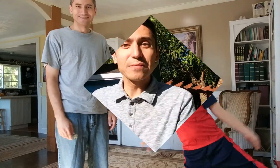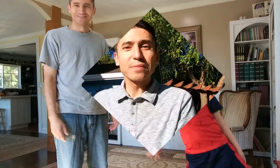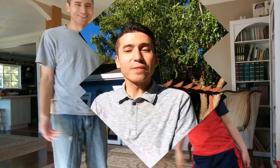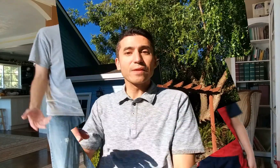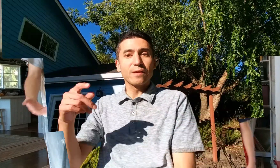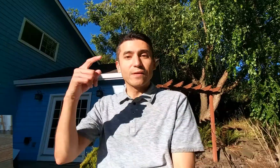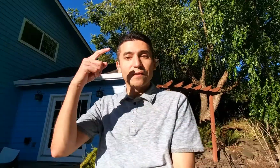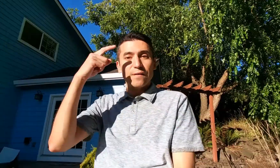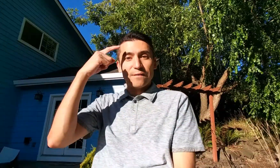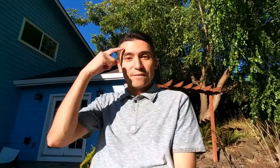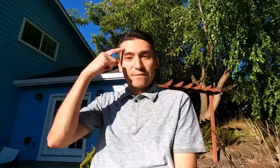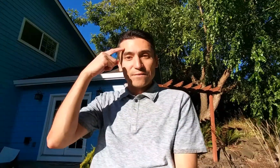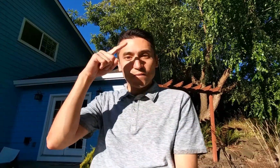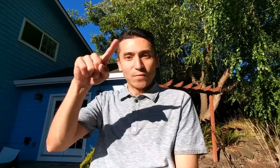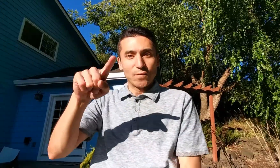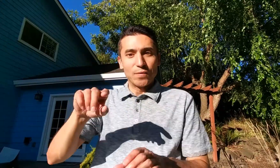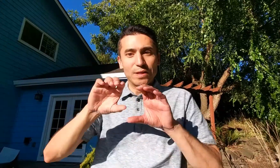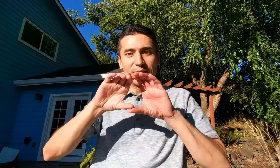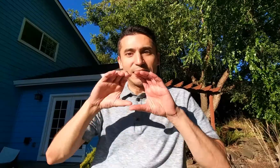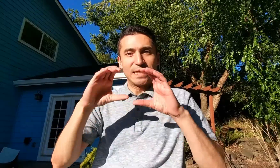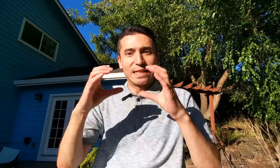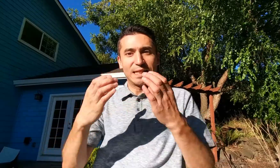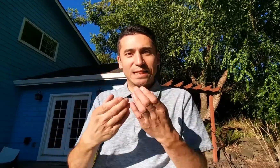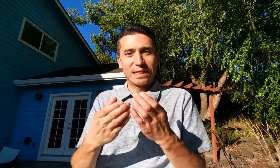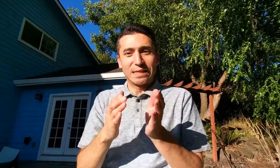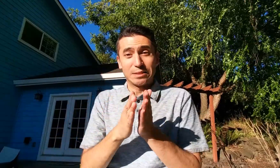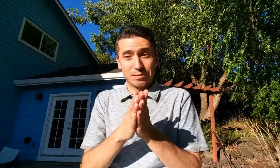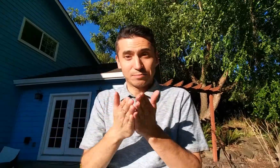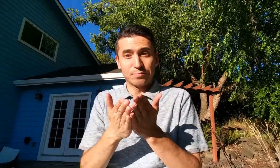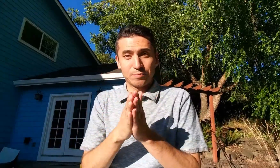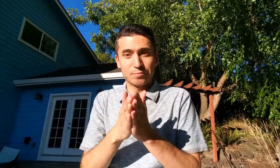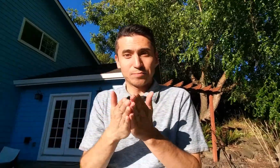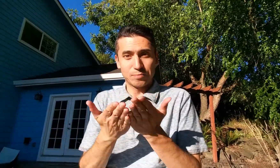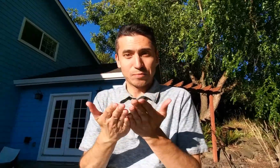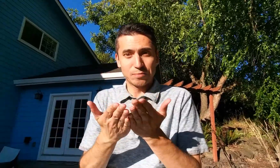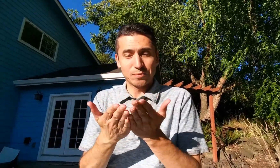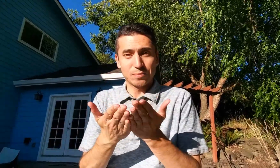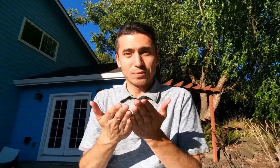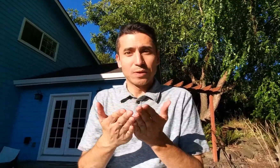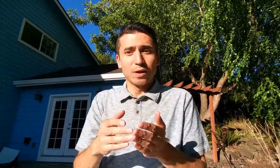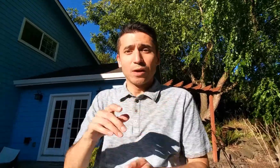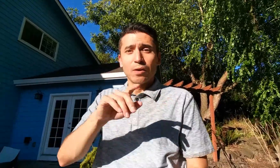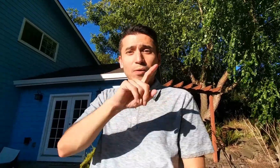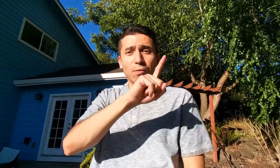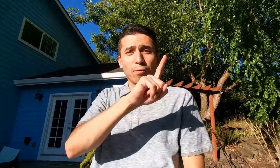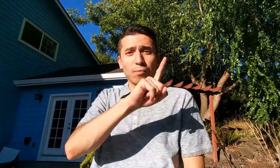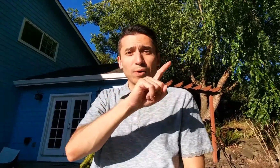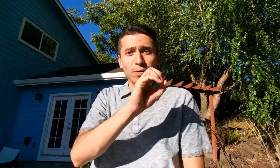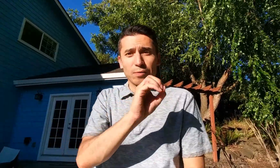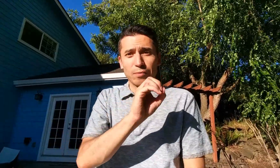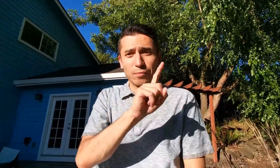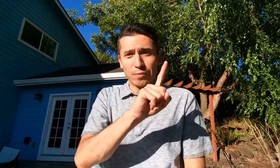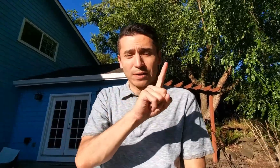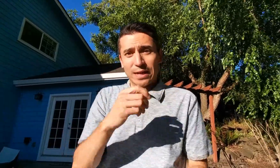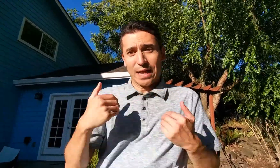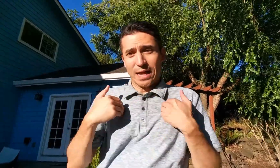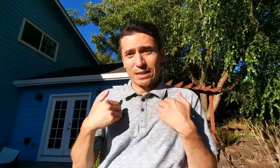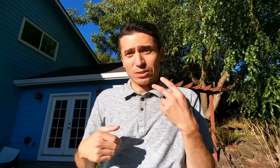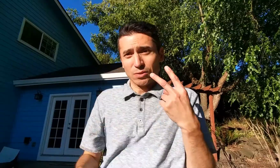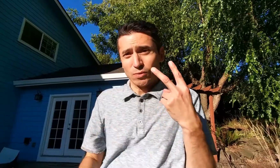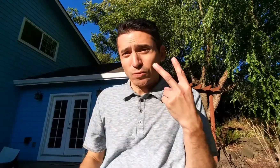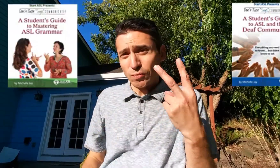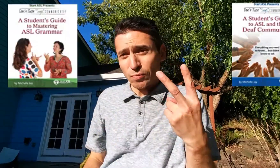[Captions in English] For textbooks there are two for ASL 101.